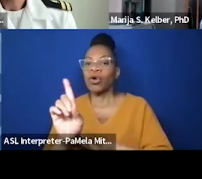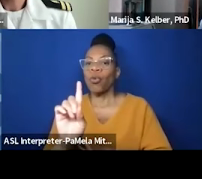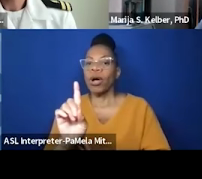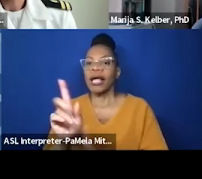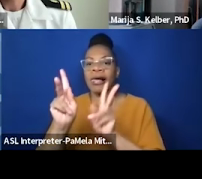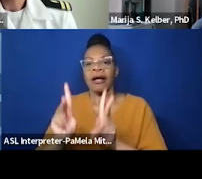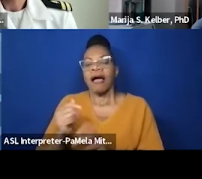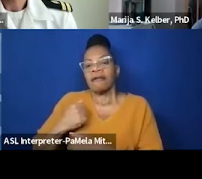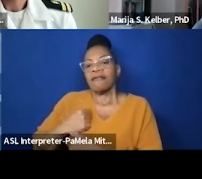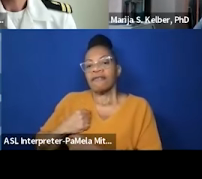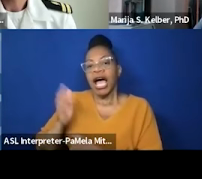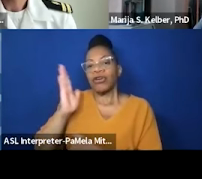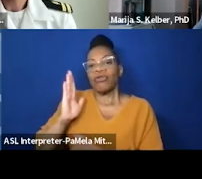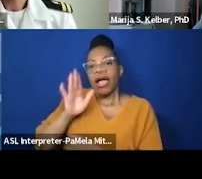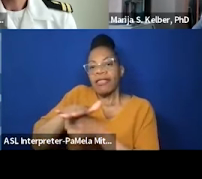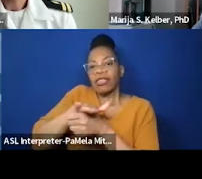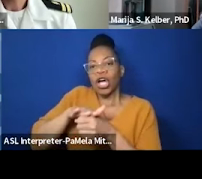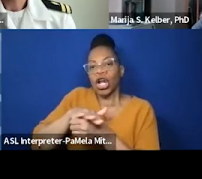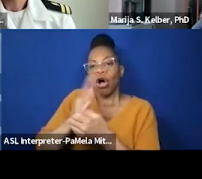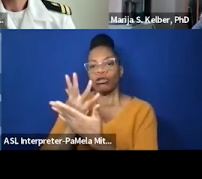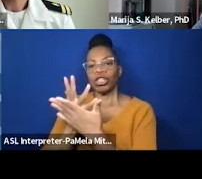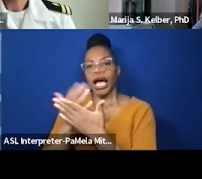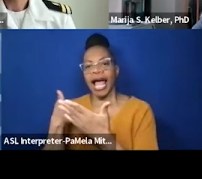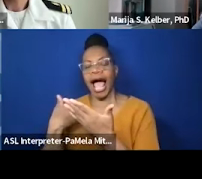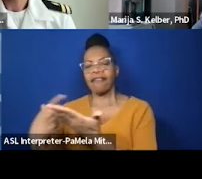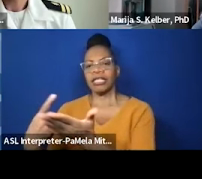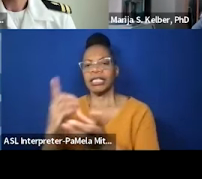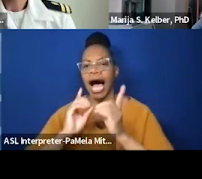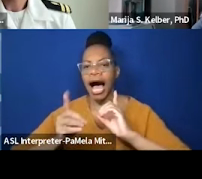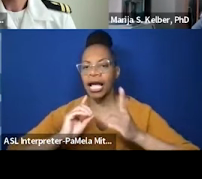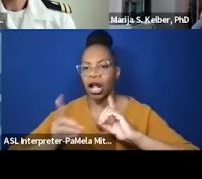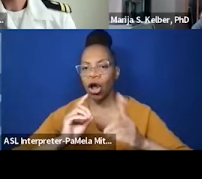the local jail and I would talk to veterans, support them as they're working through